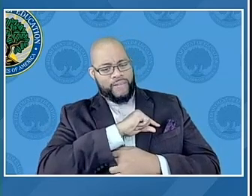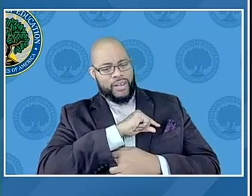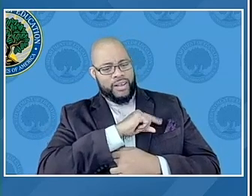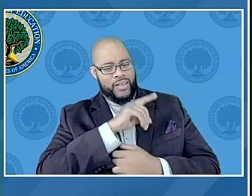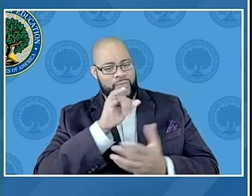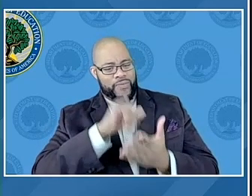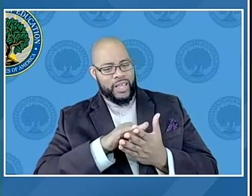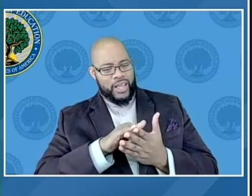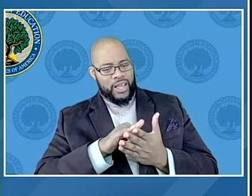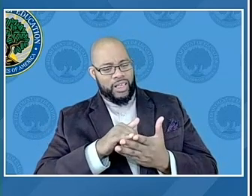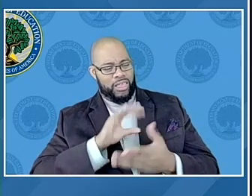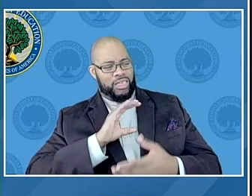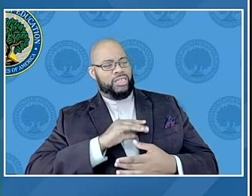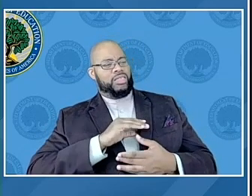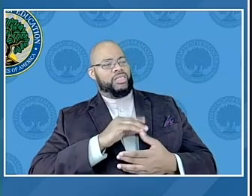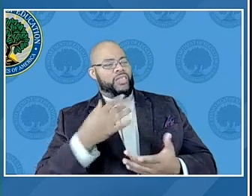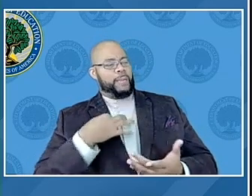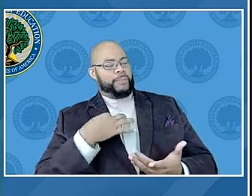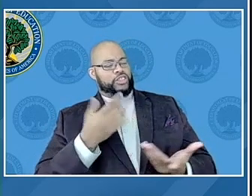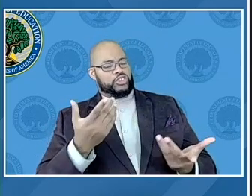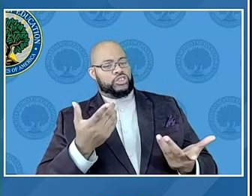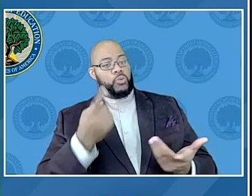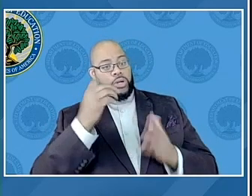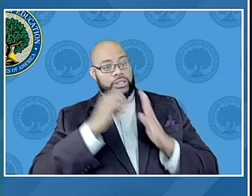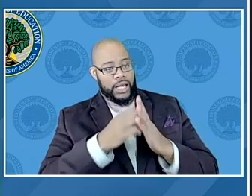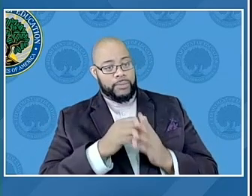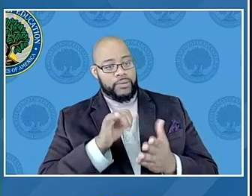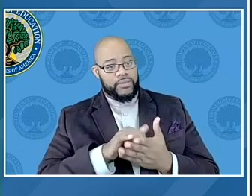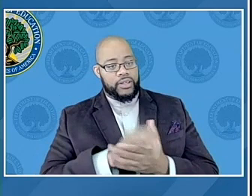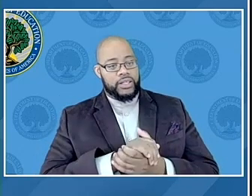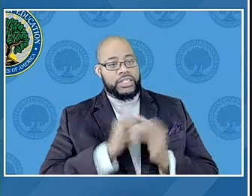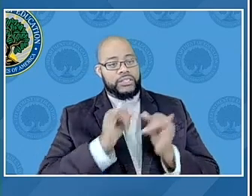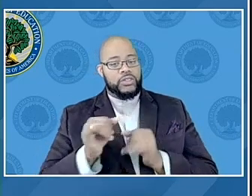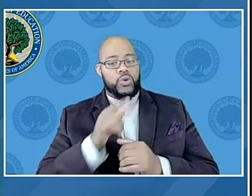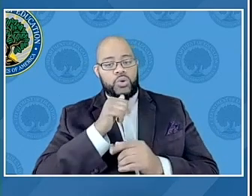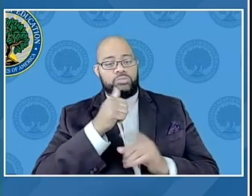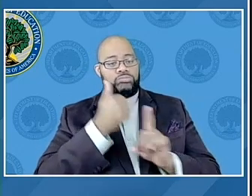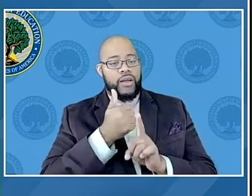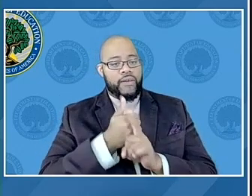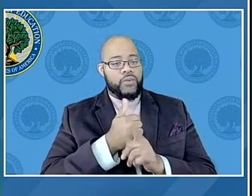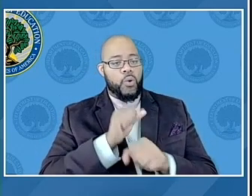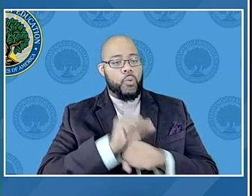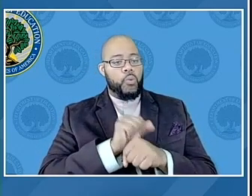applications. One example is an individual who was working in a skilled nursing